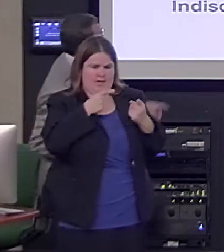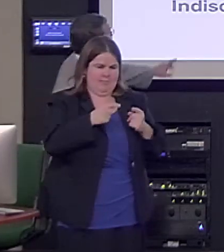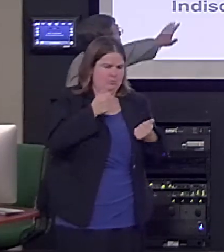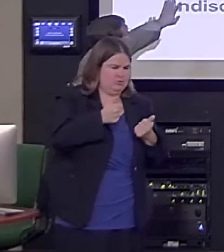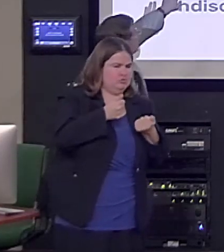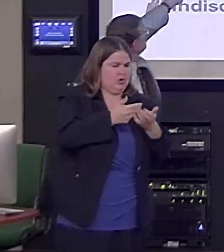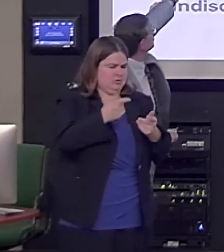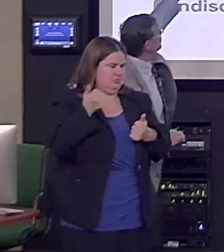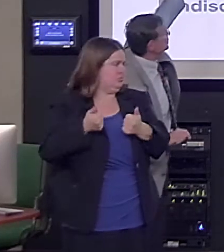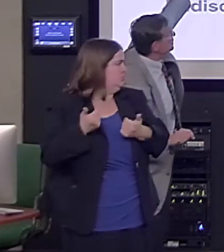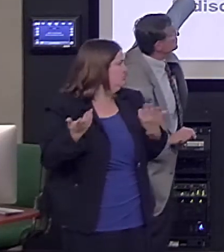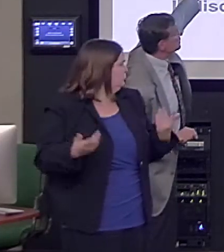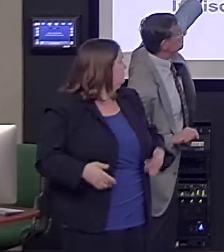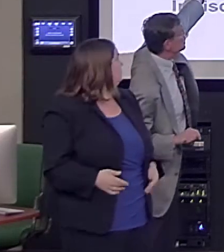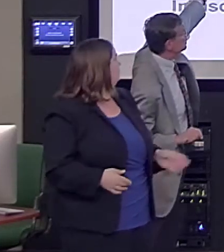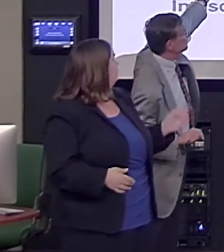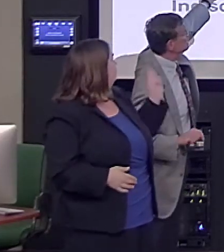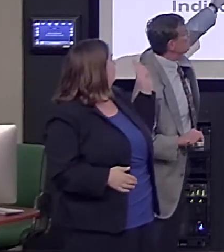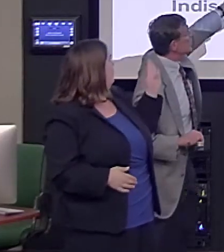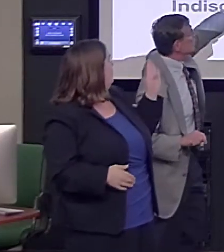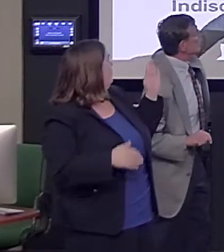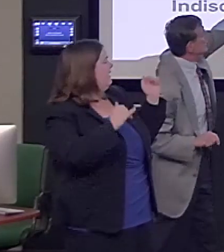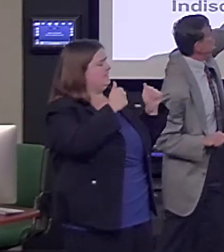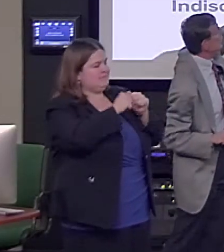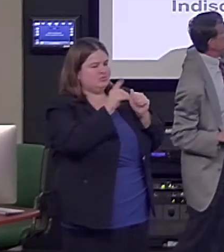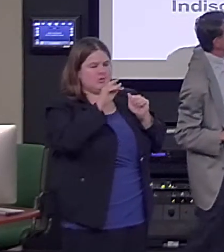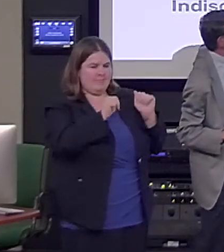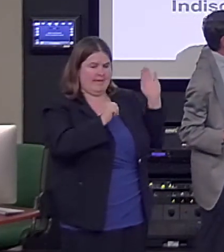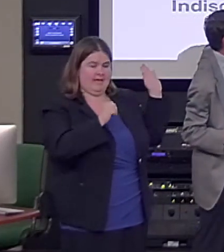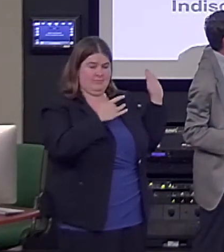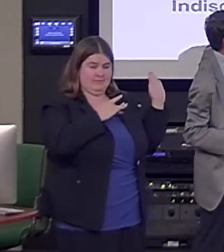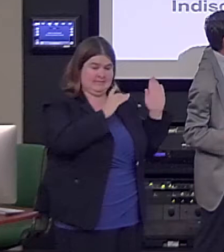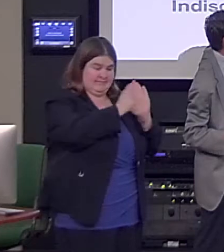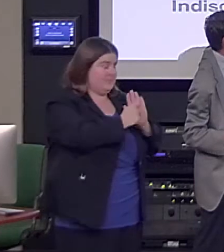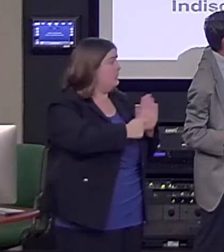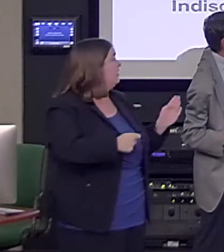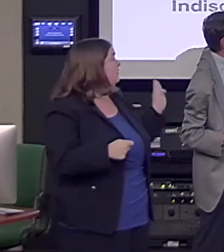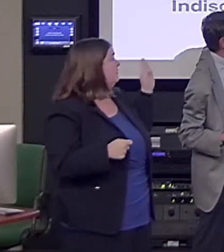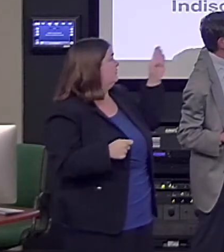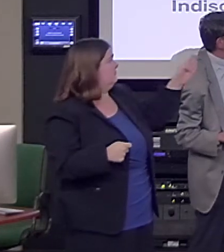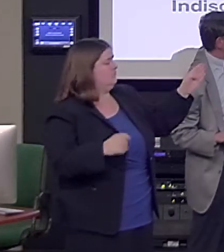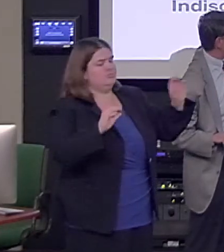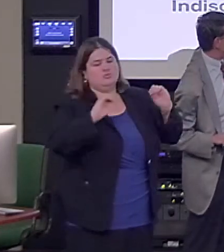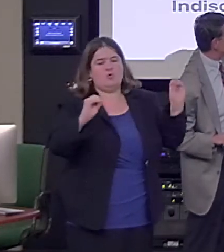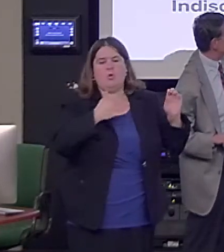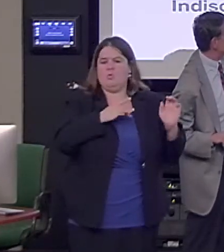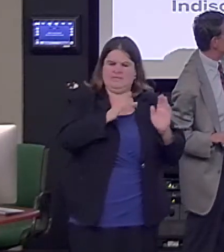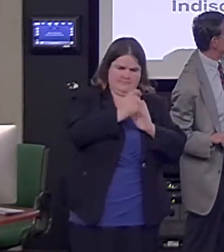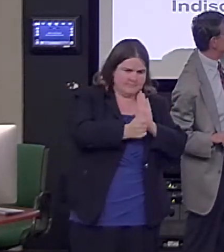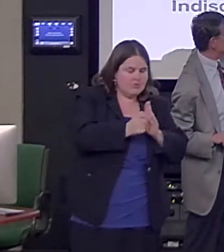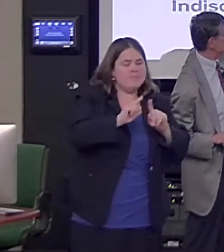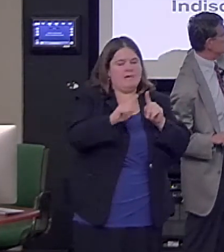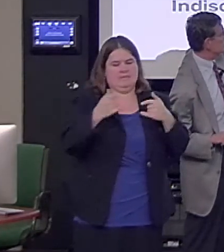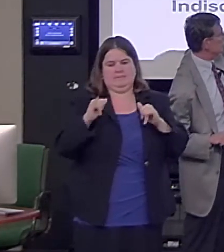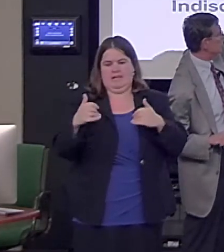Here are the domains with the sensitive period. Here are domains with no sensitive period but intervention effects.